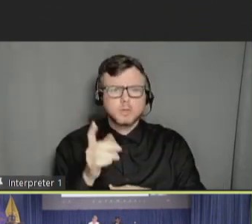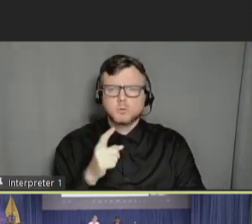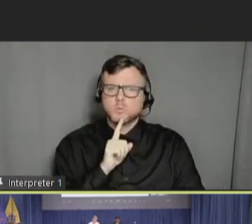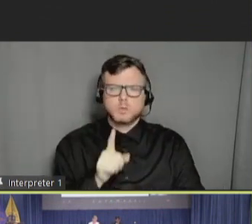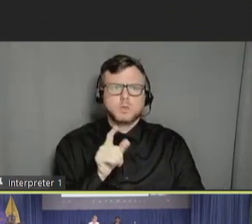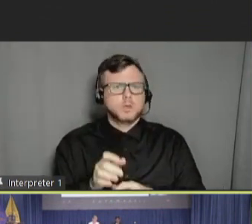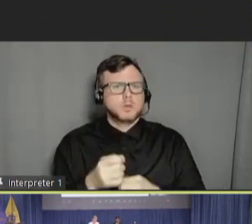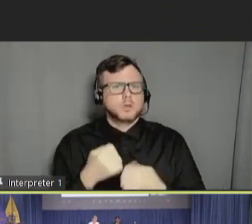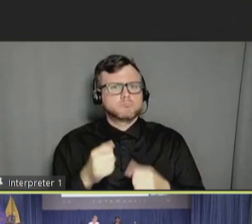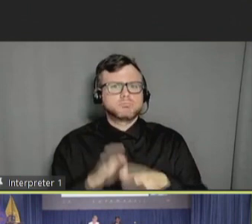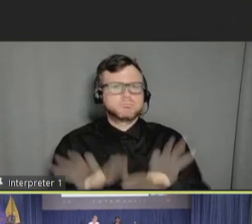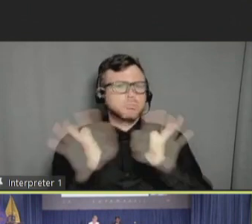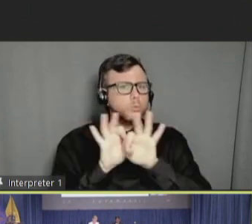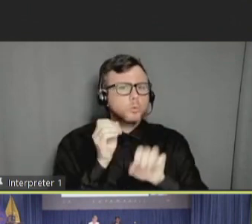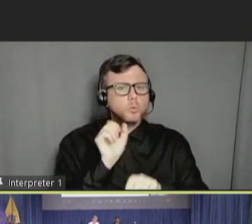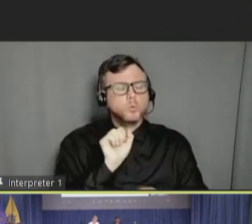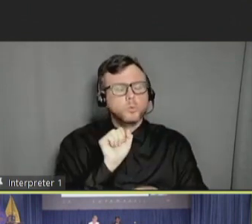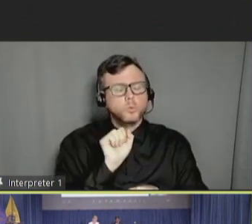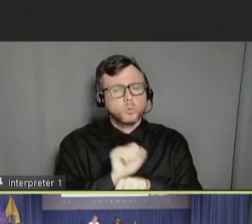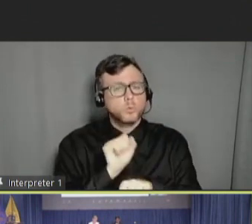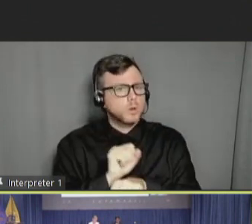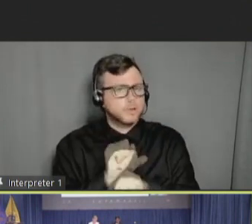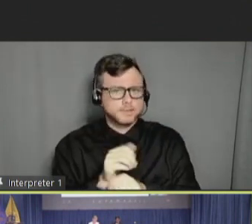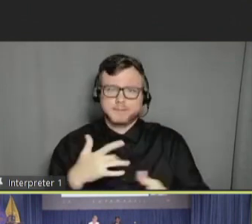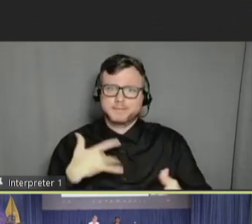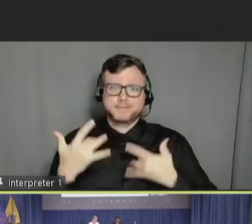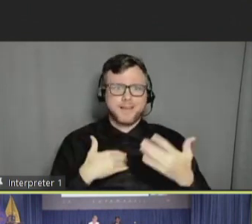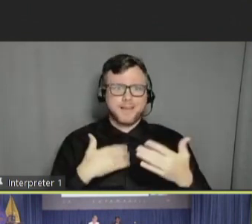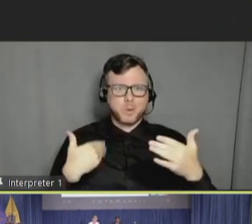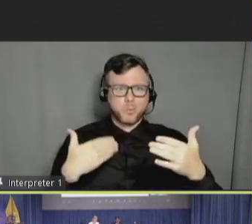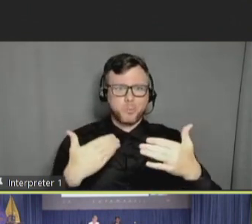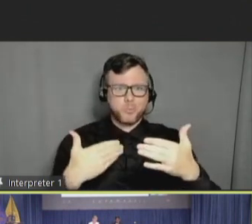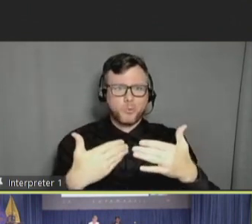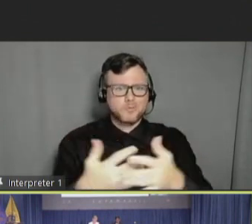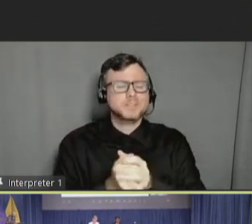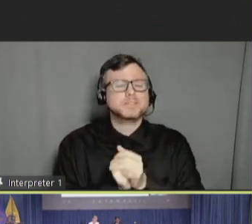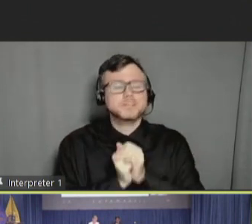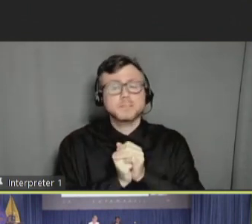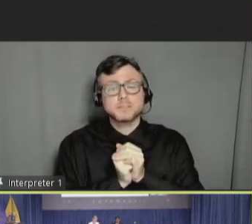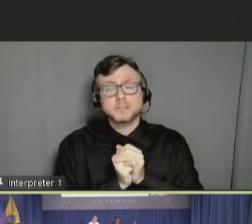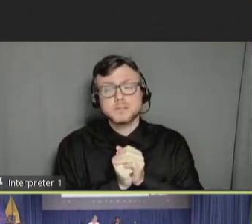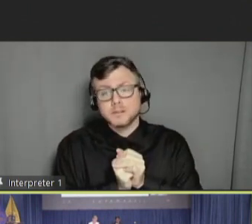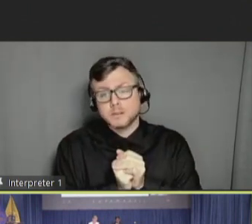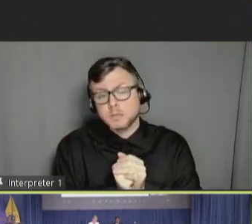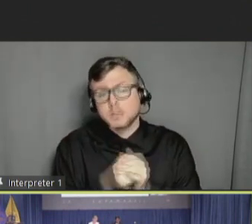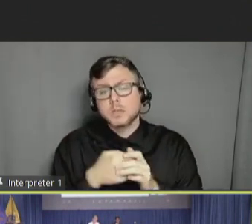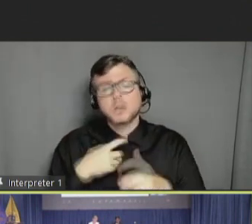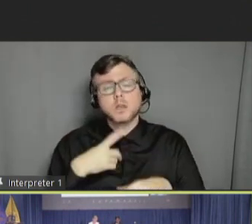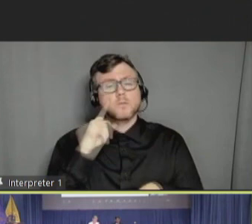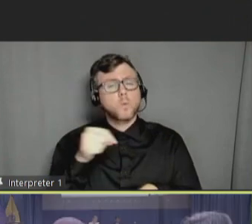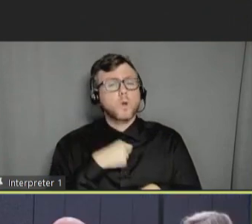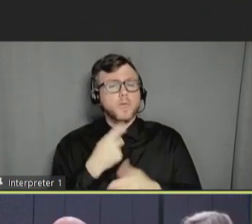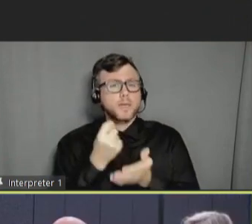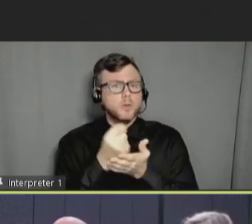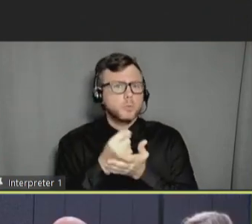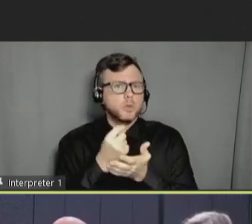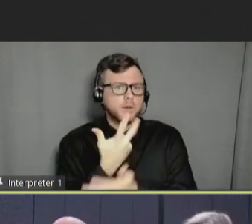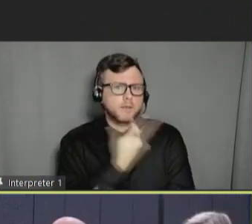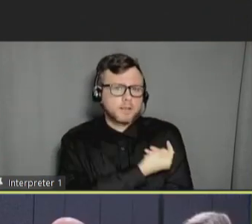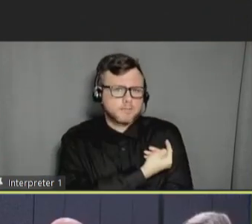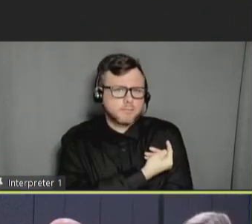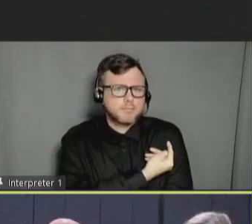exciting progress. As you're working on therapeutic vaccines, of course, you know,